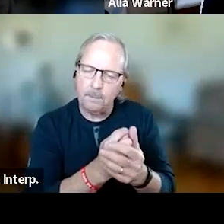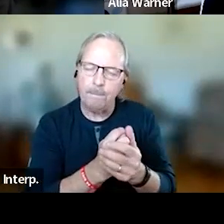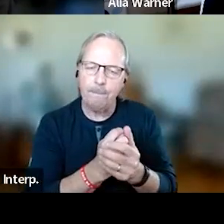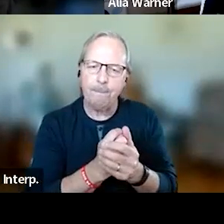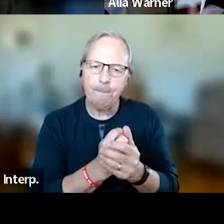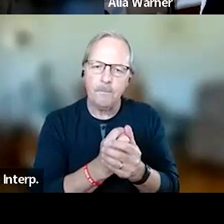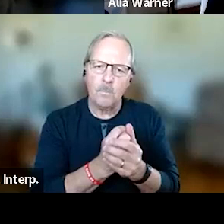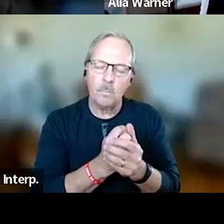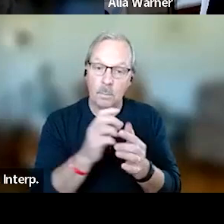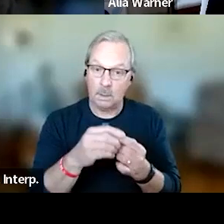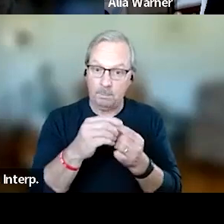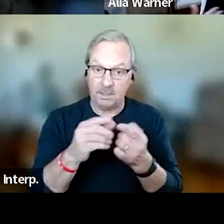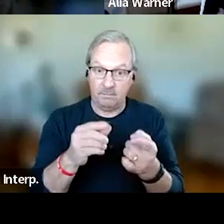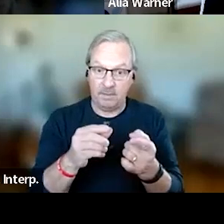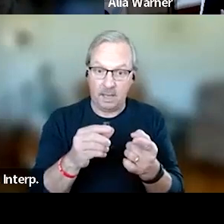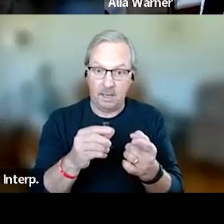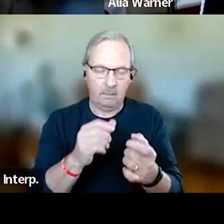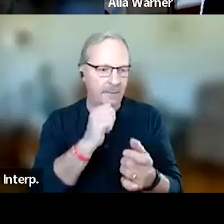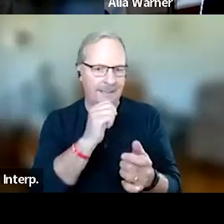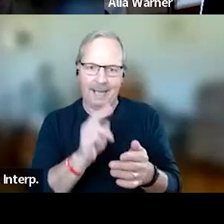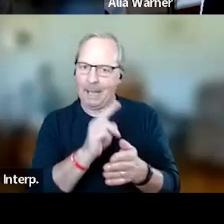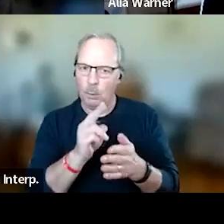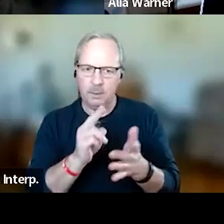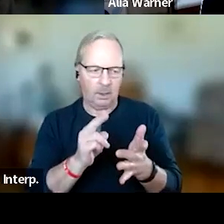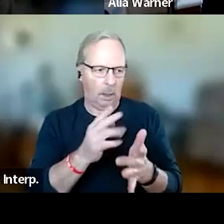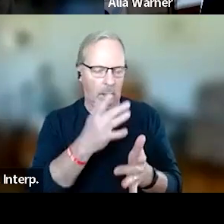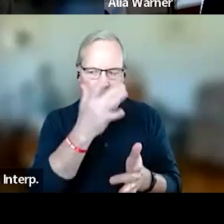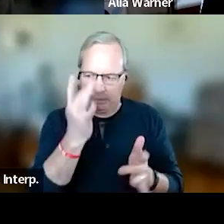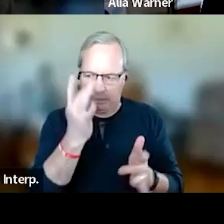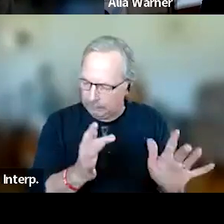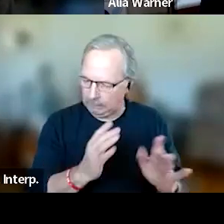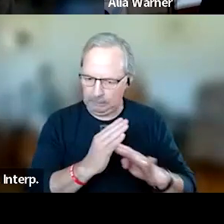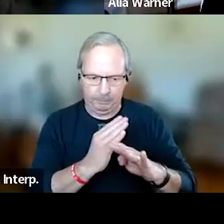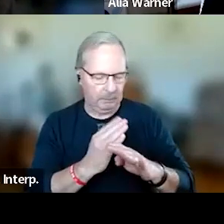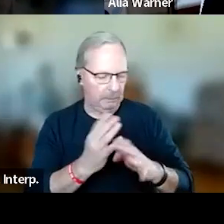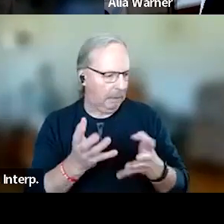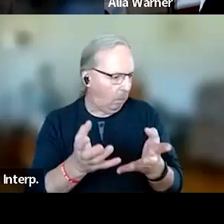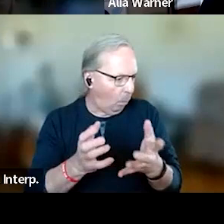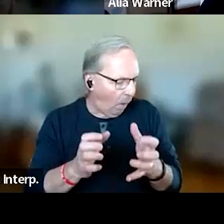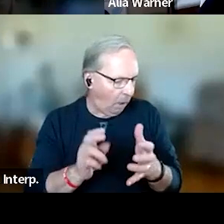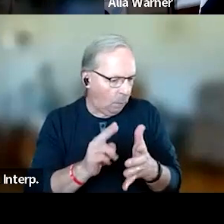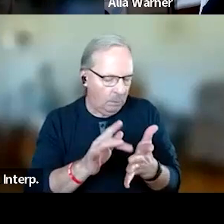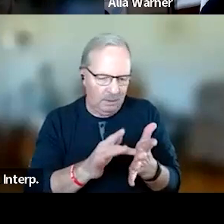Especially if they keep, you know, not using or have any barriers or just don't wanna use medication or don't think something's wrong?